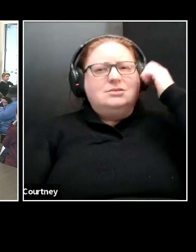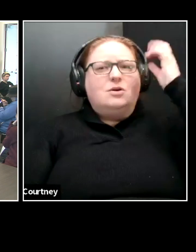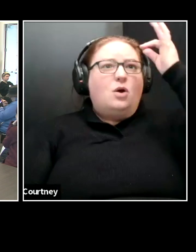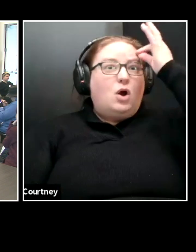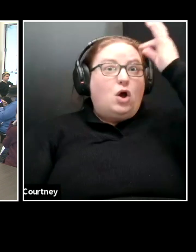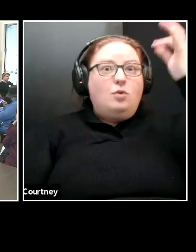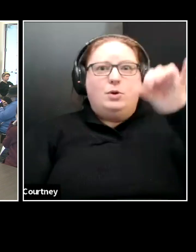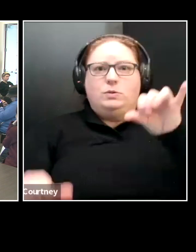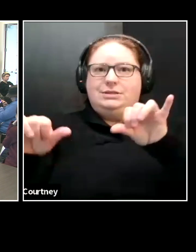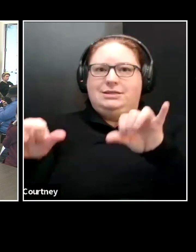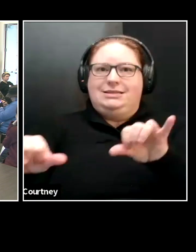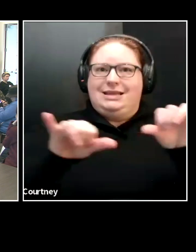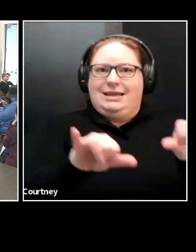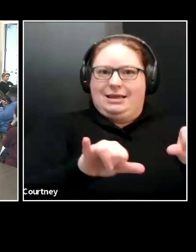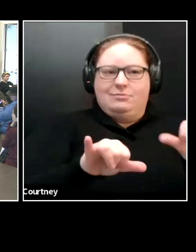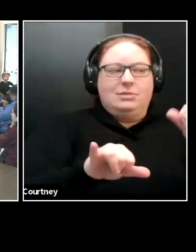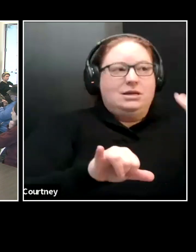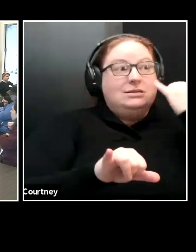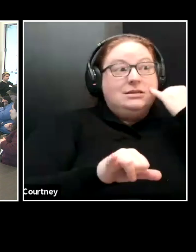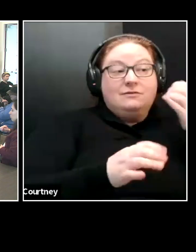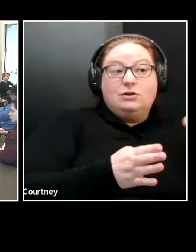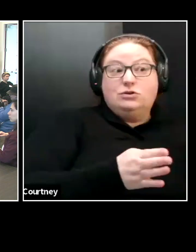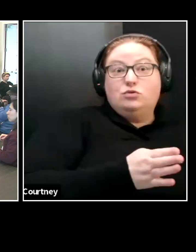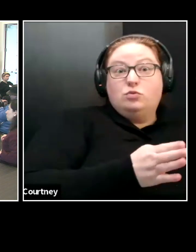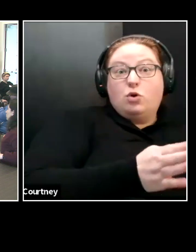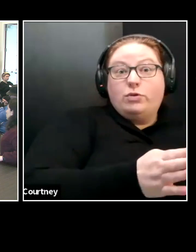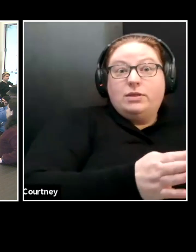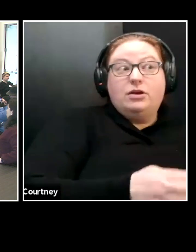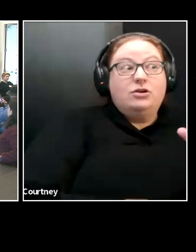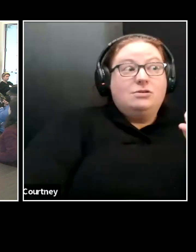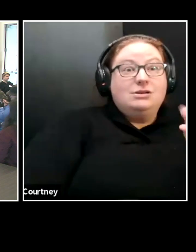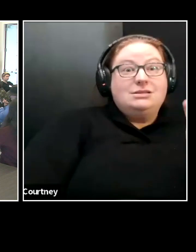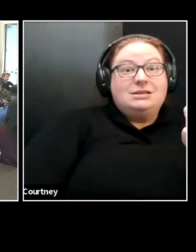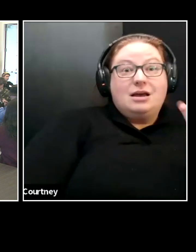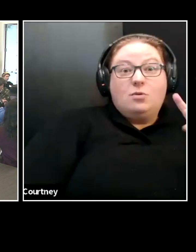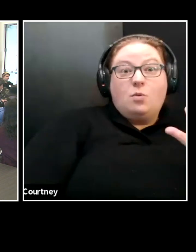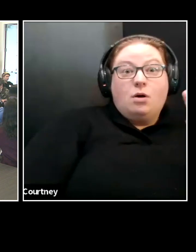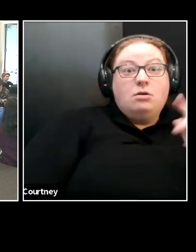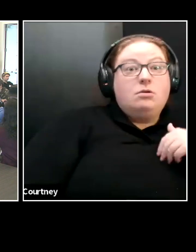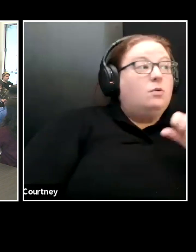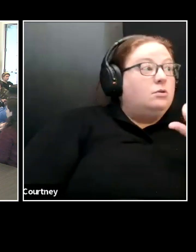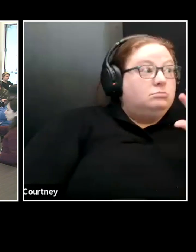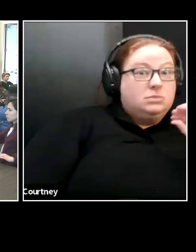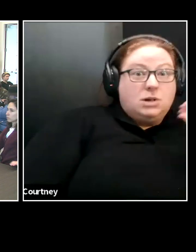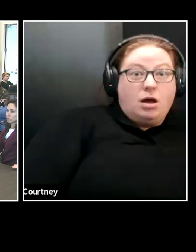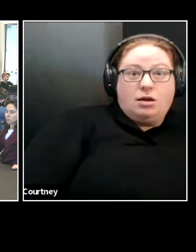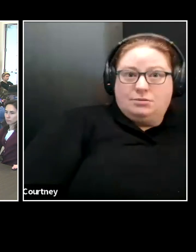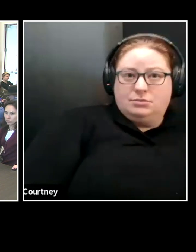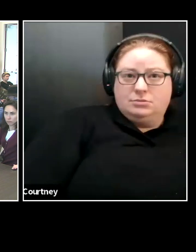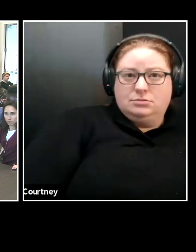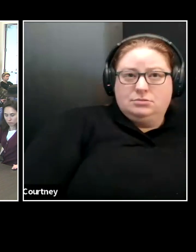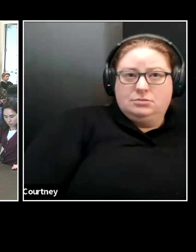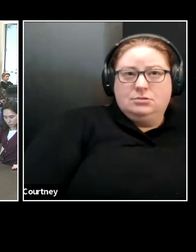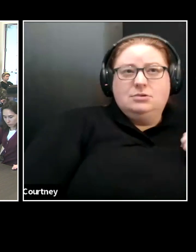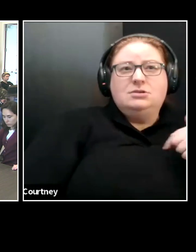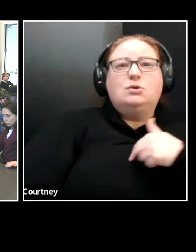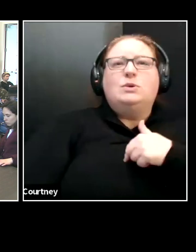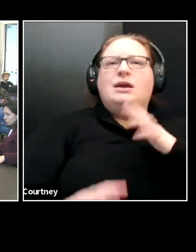is a road there or a sidewalk there or not. So we we have a we have departments of transportation.